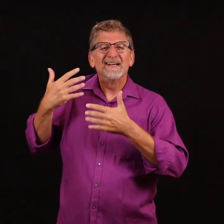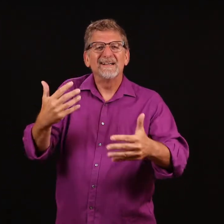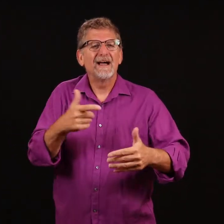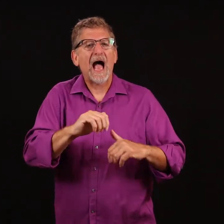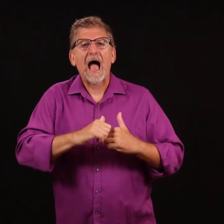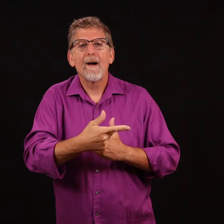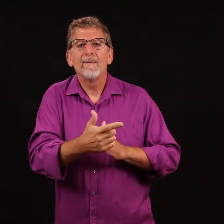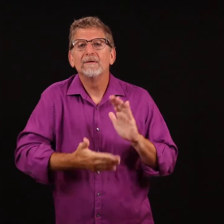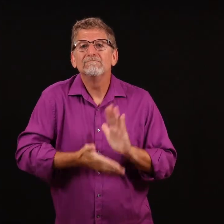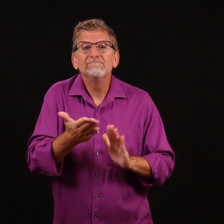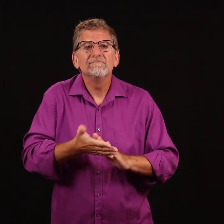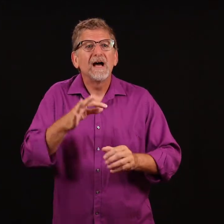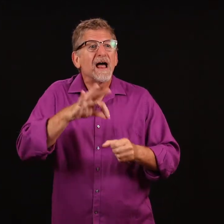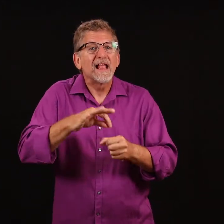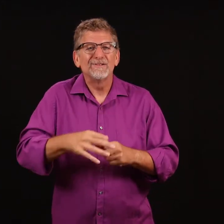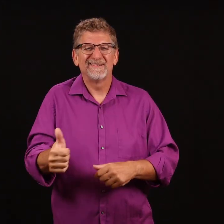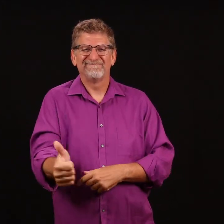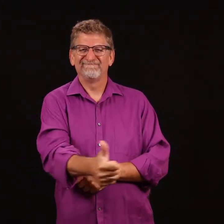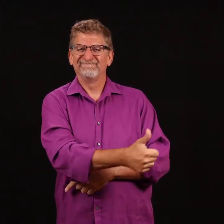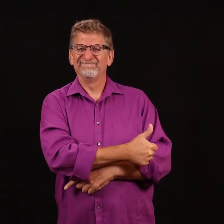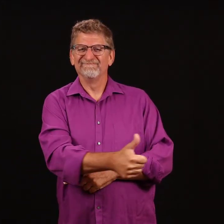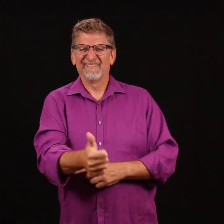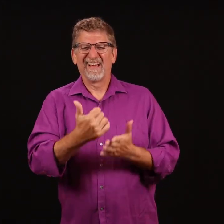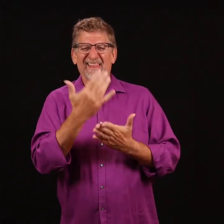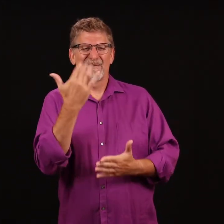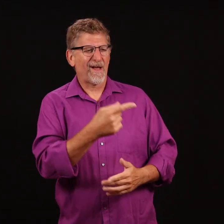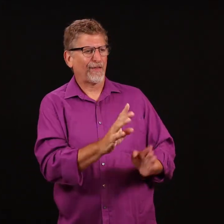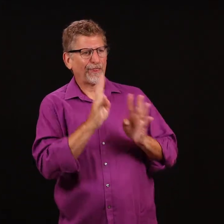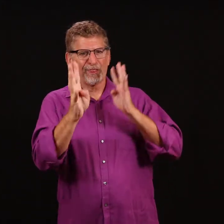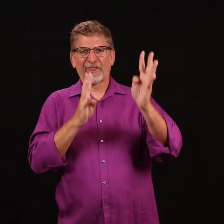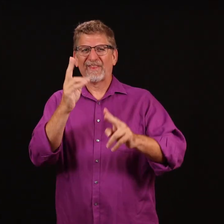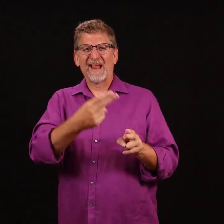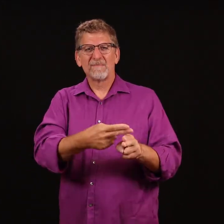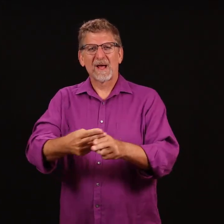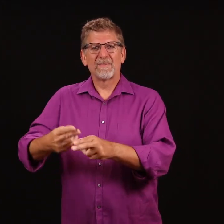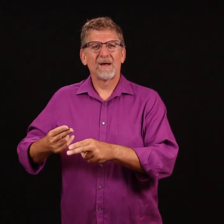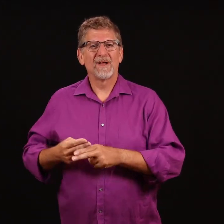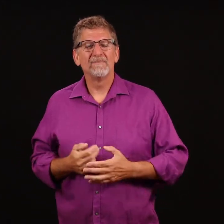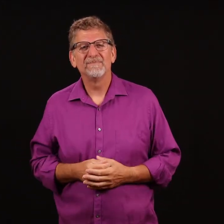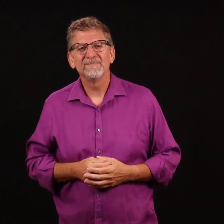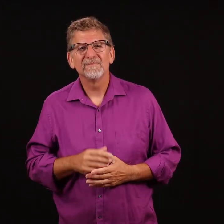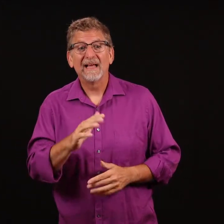and how they run elections is up to them. That's the reason for such a variety of names.